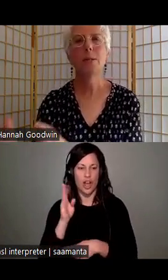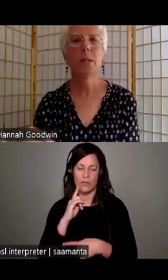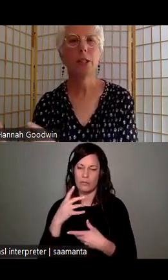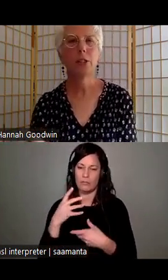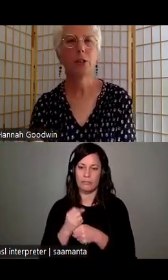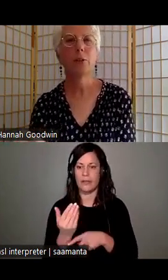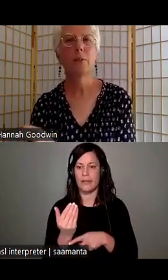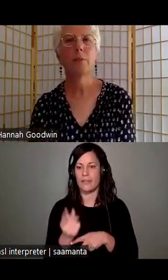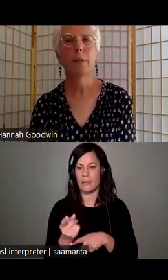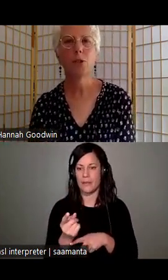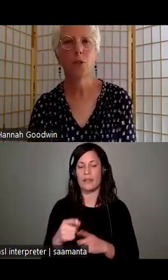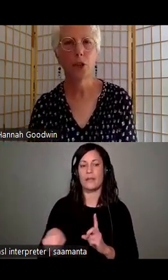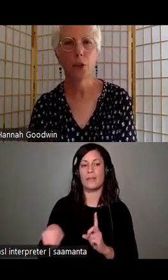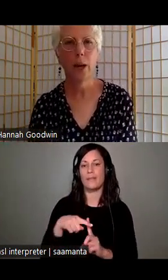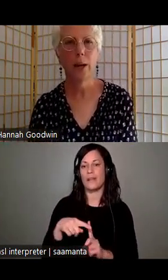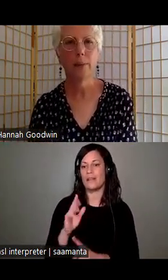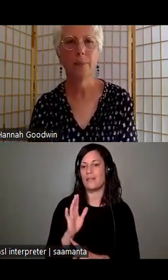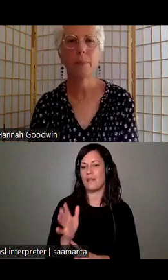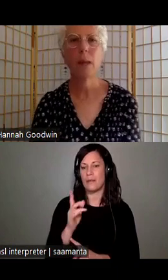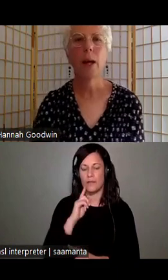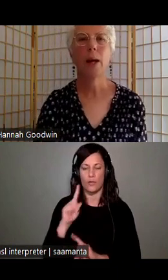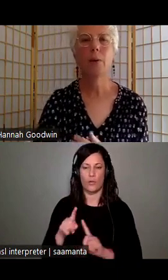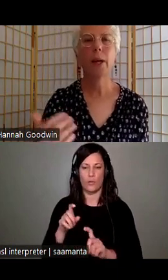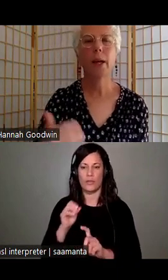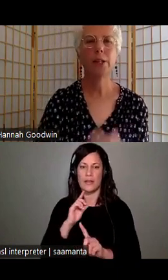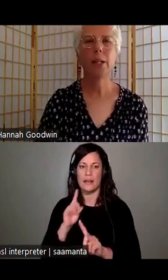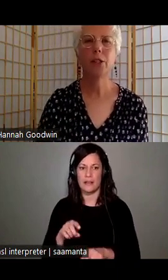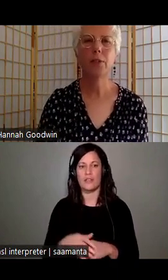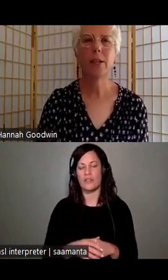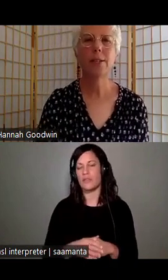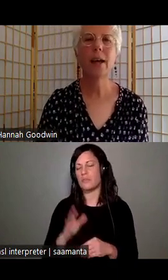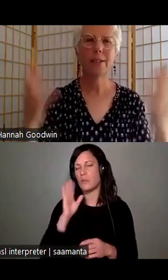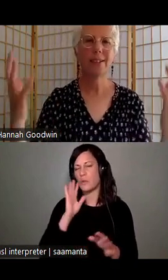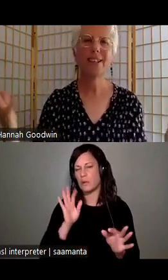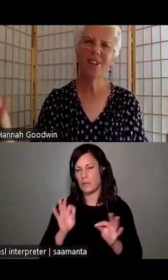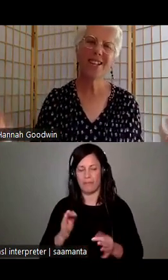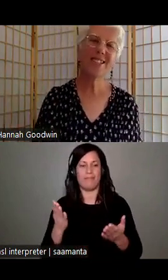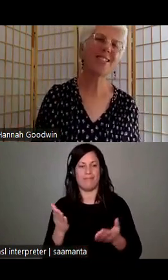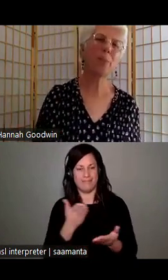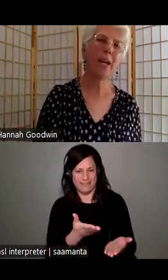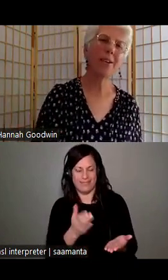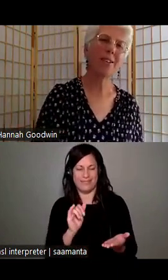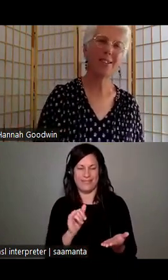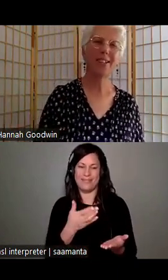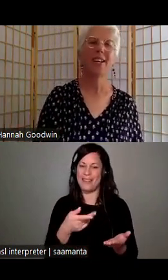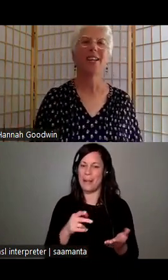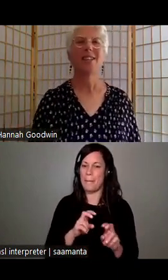plus an additional five minutes for Q&A. And we'll get into each of these. And there it is the panel.